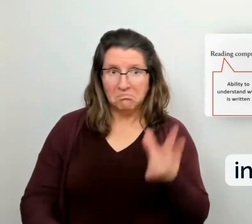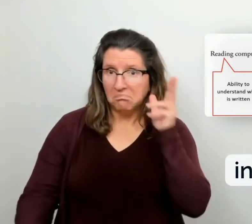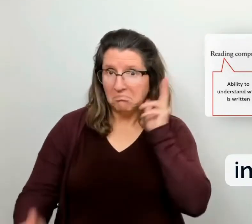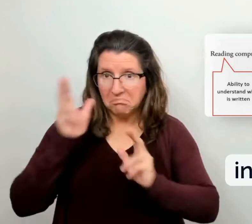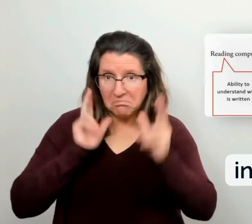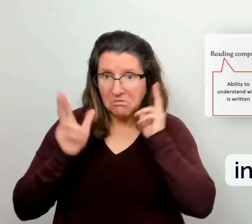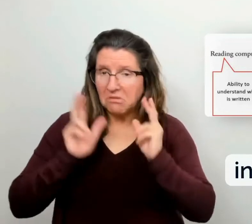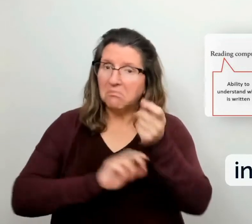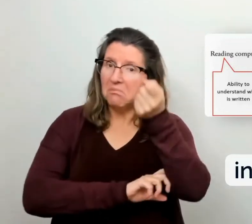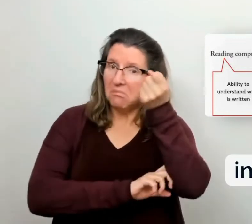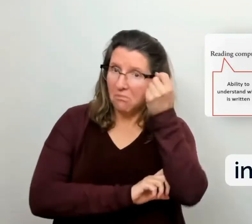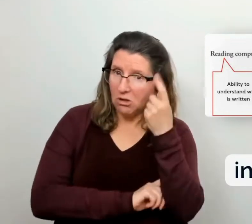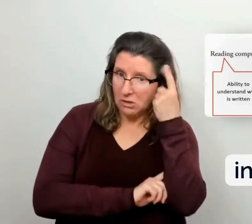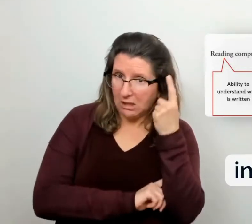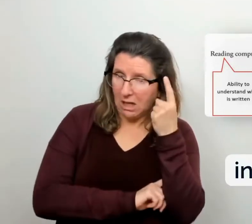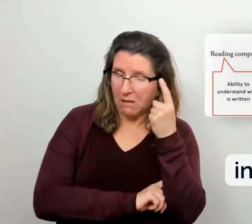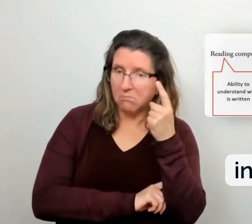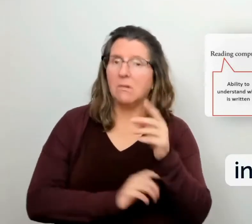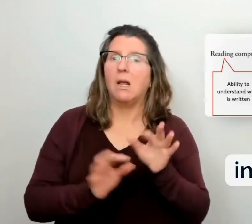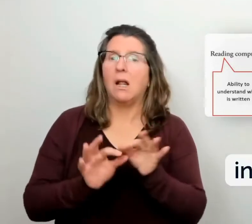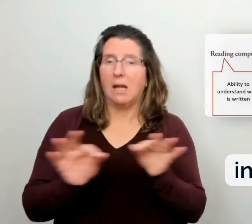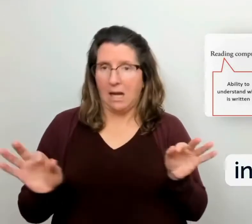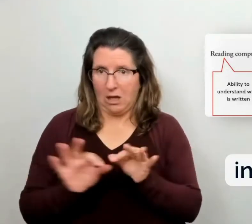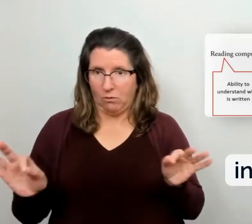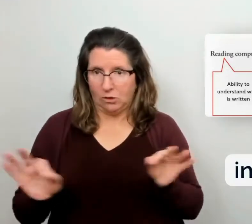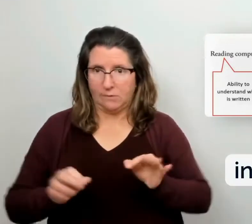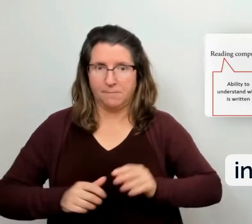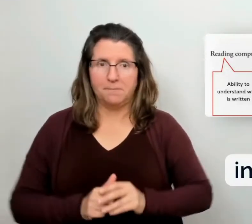Meaning the ability to speak and understand the spoken language.